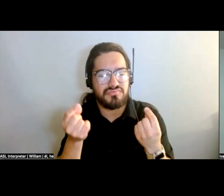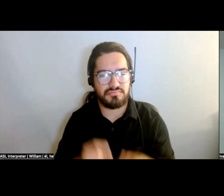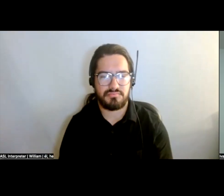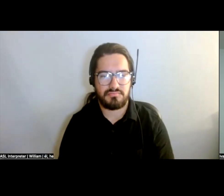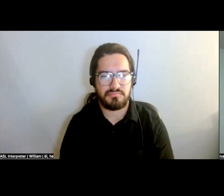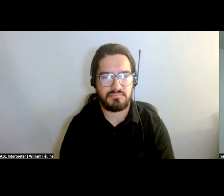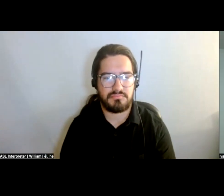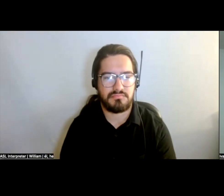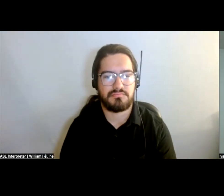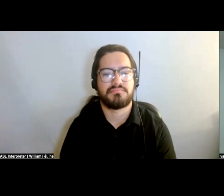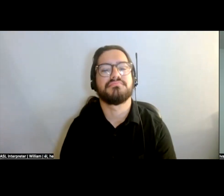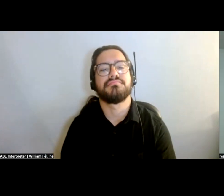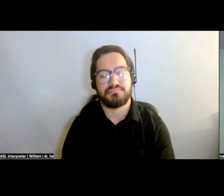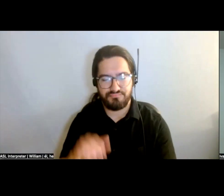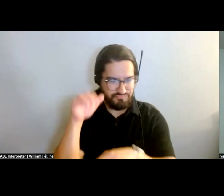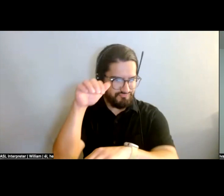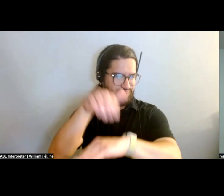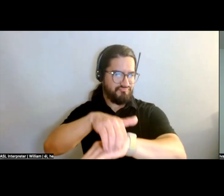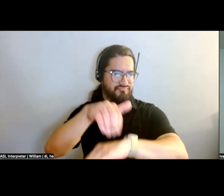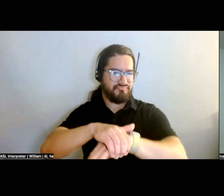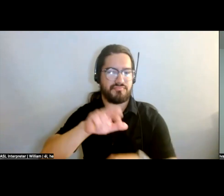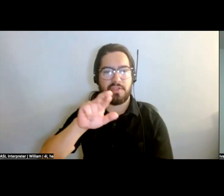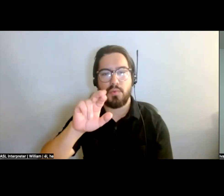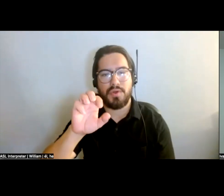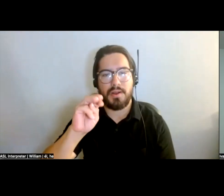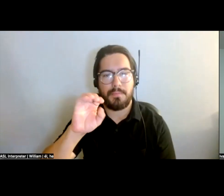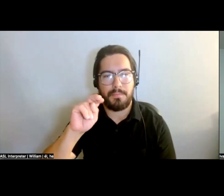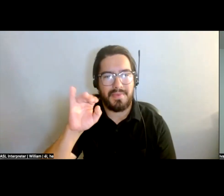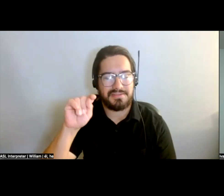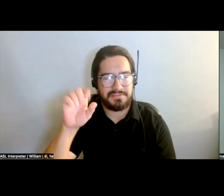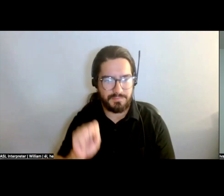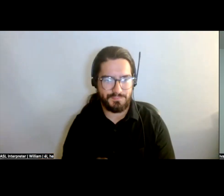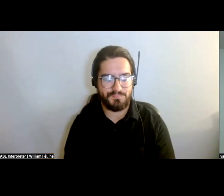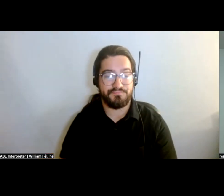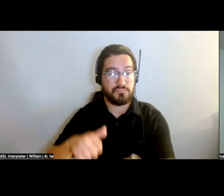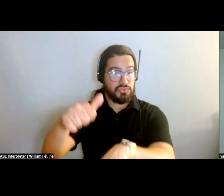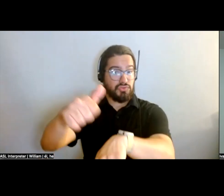Deep wounds in the concrete There, but ignored